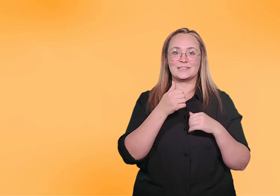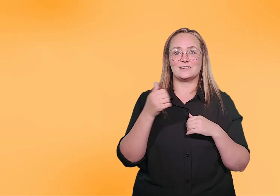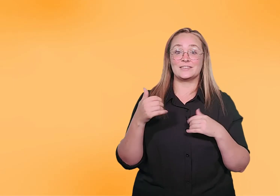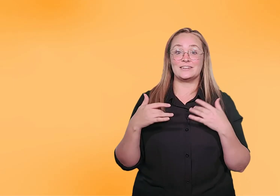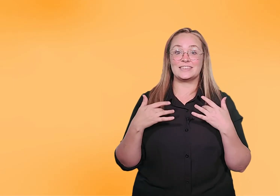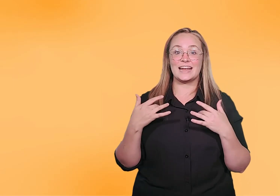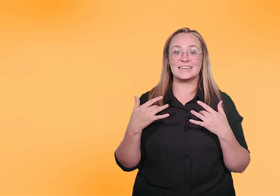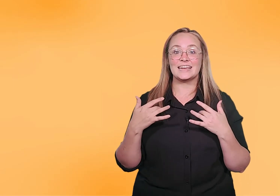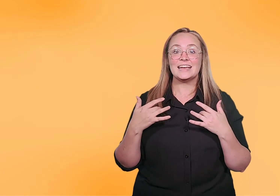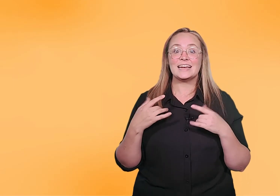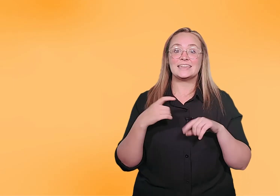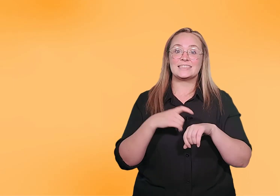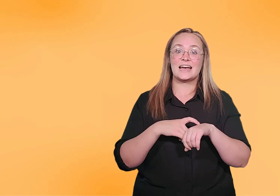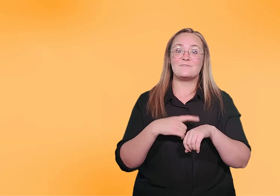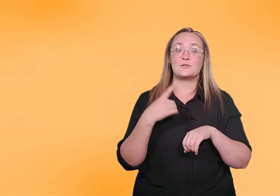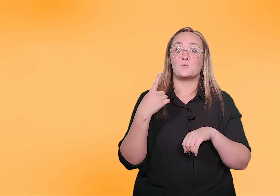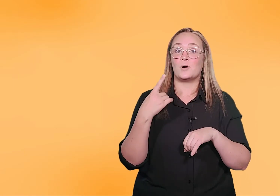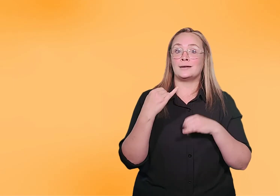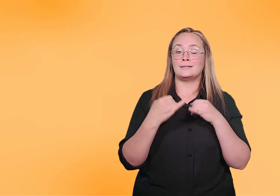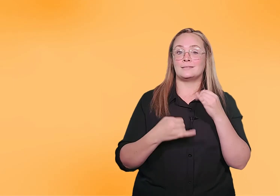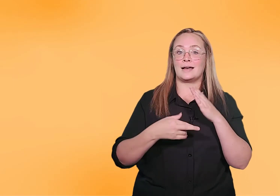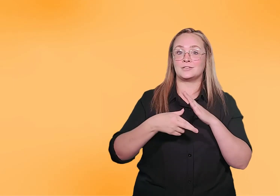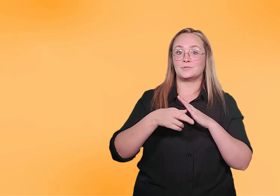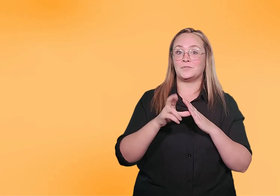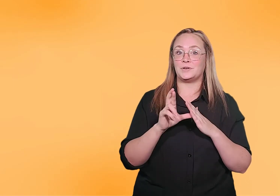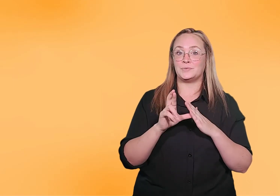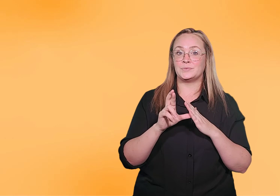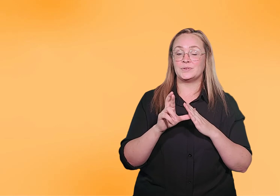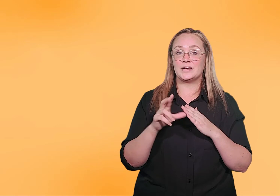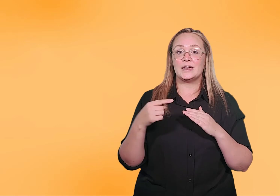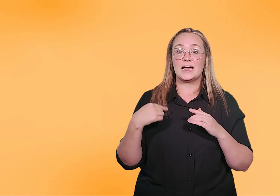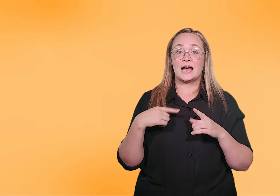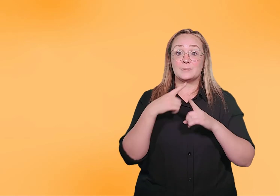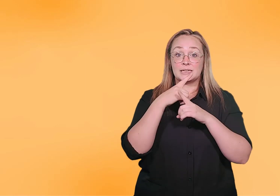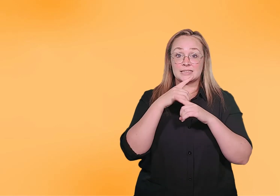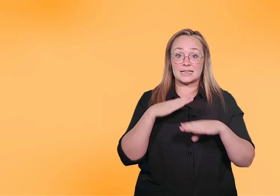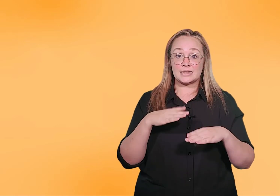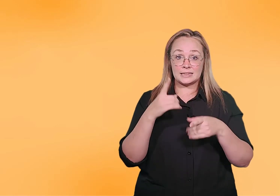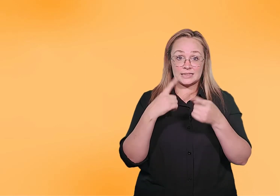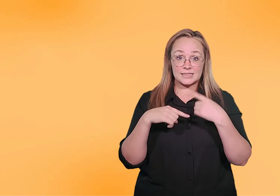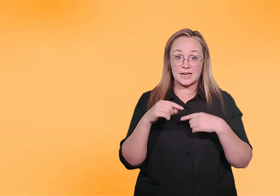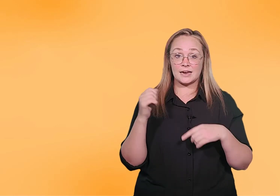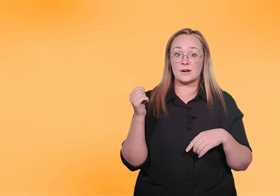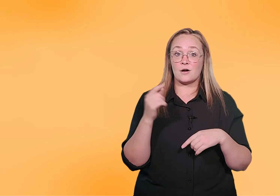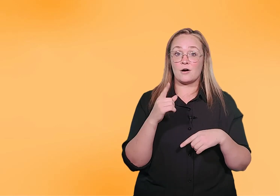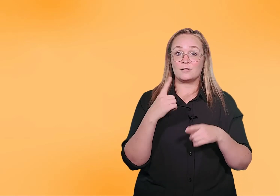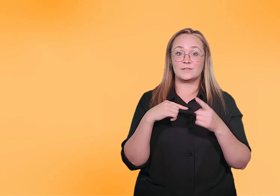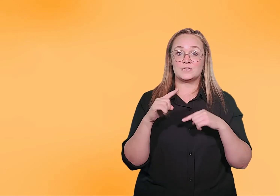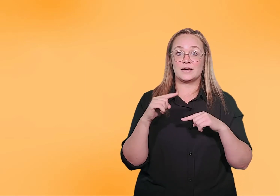ourselves entertained, it's time for one last review. I'm going to silently sign all of the